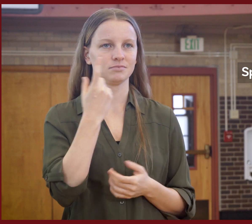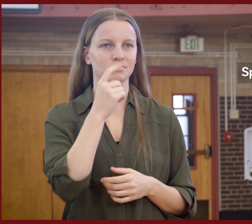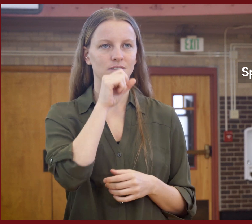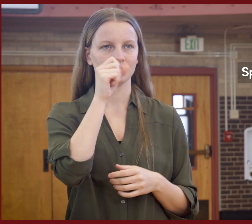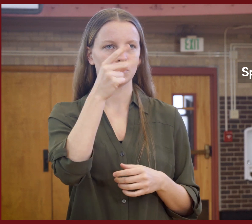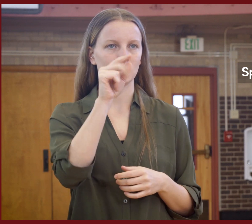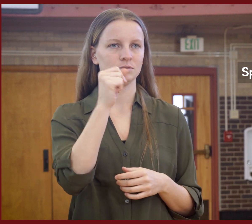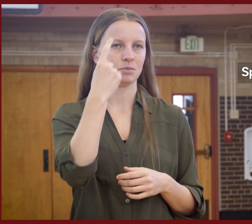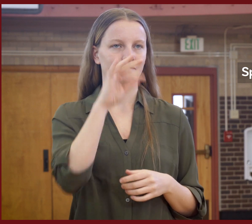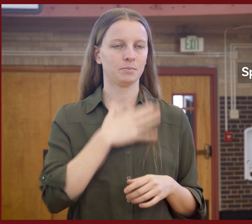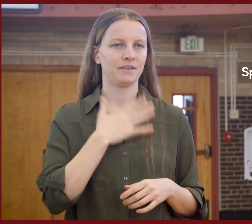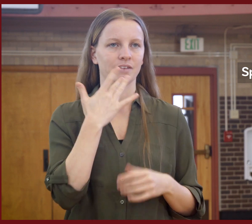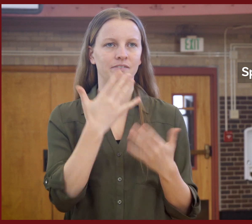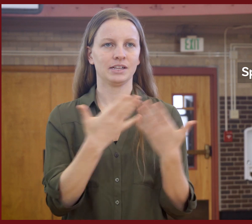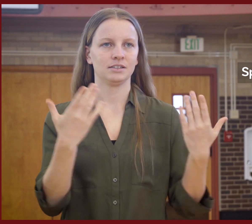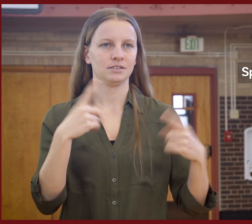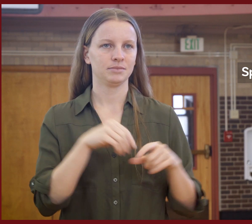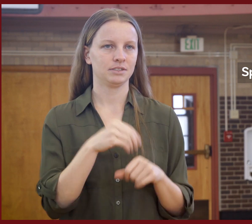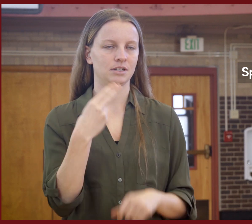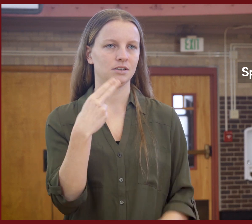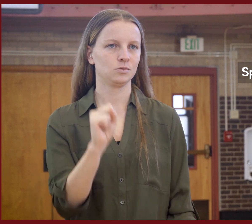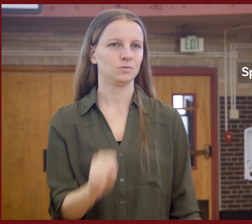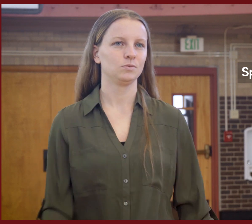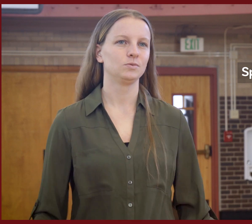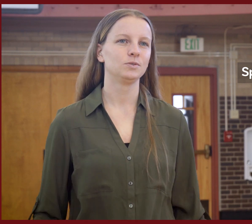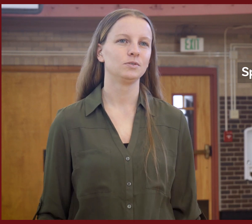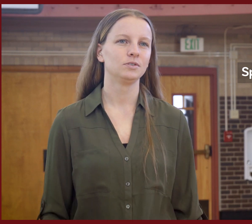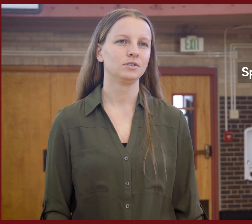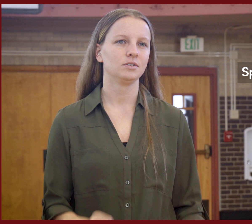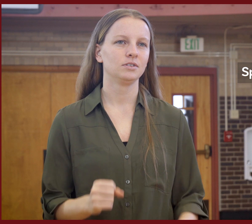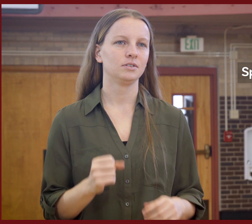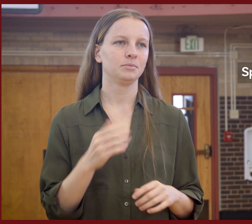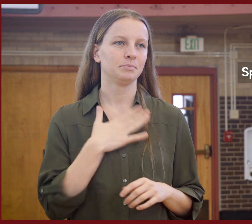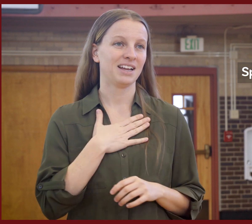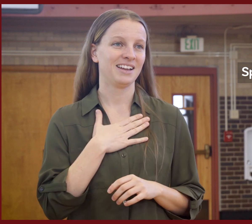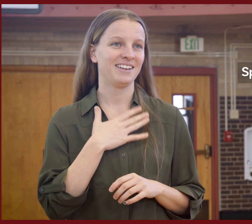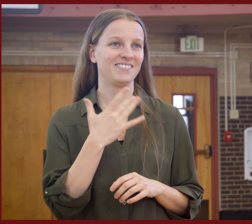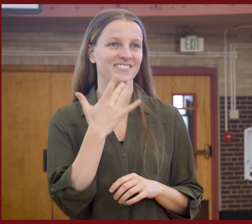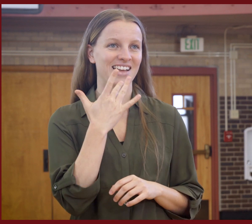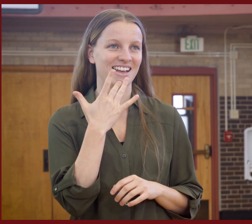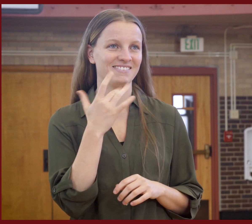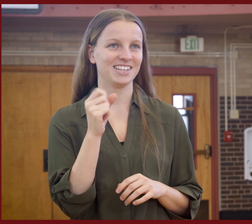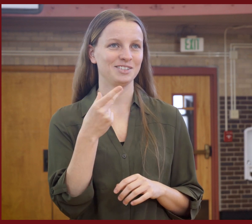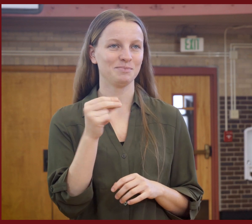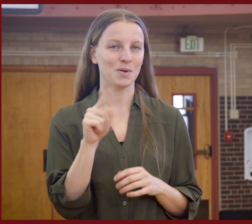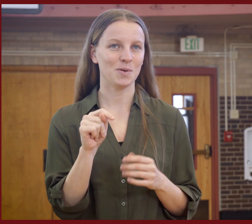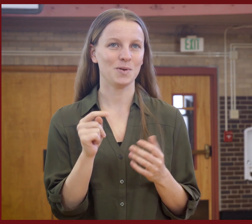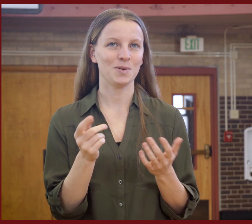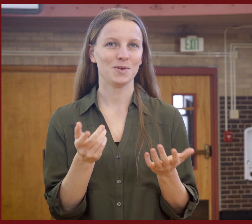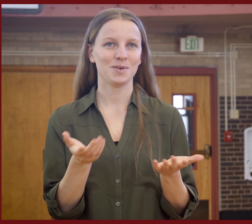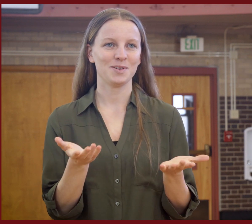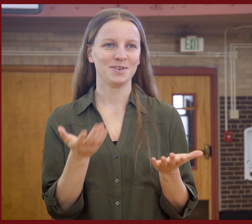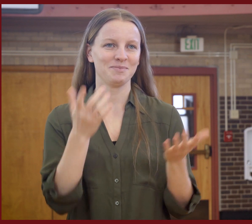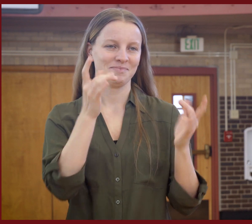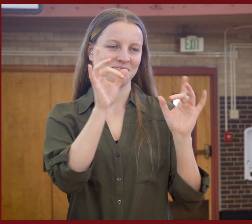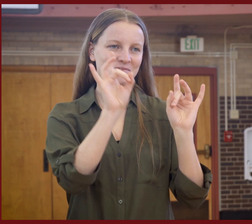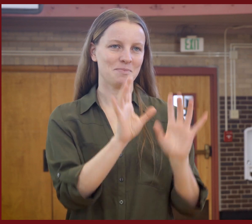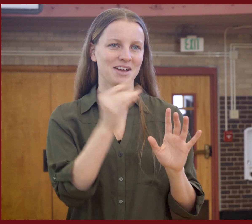Sports is one of my favorite things about high school. My favorite sport, I would have to say is volleyball